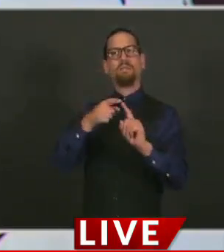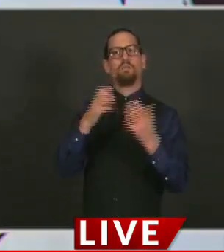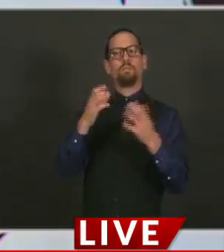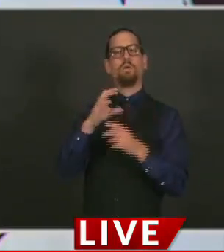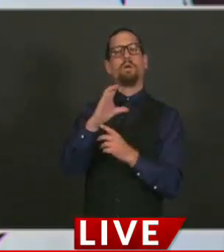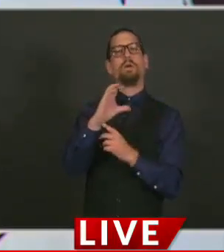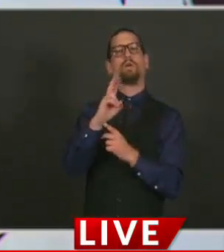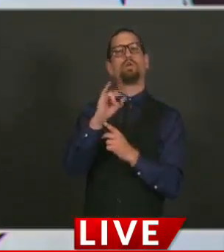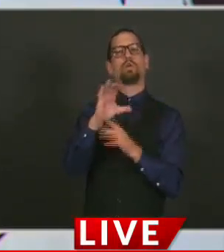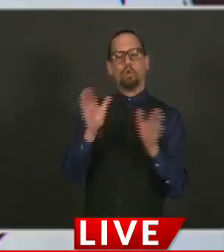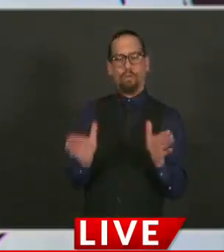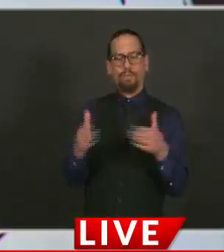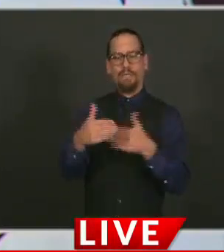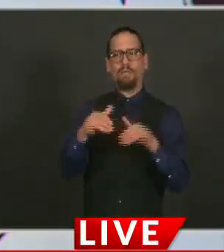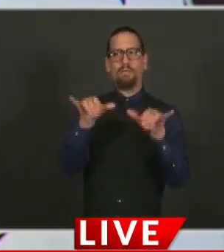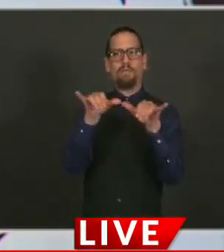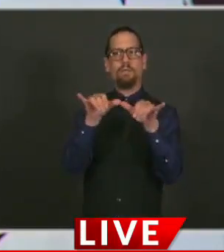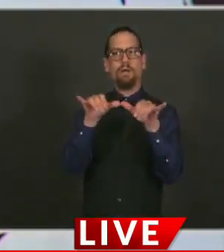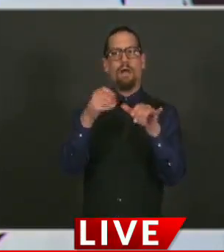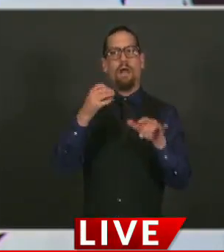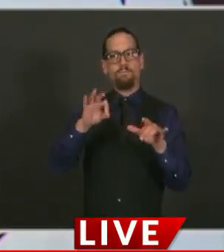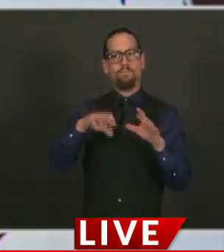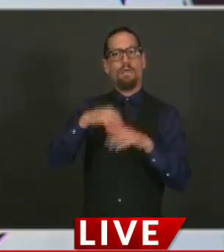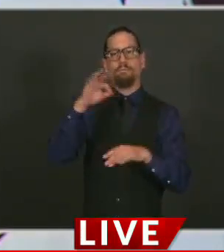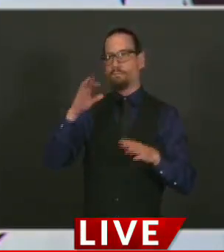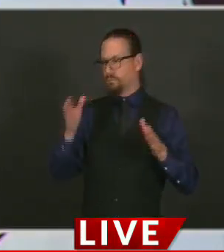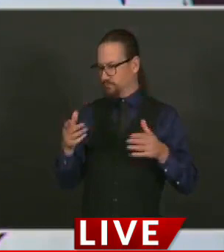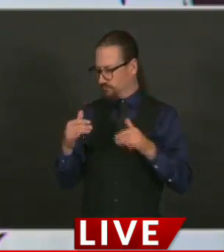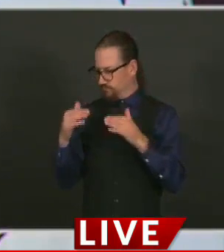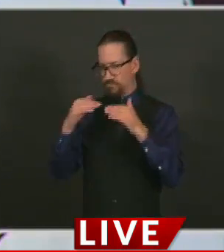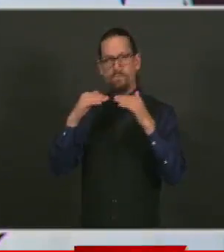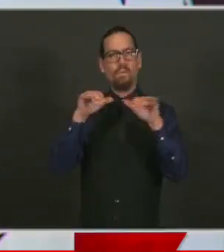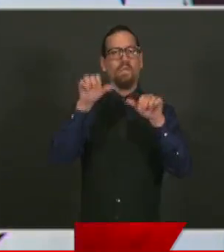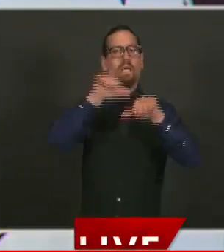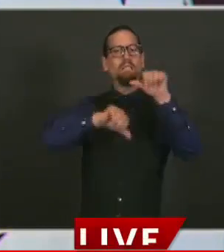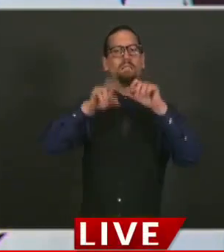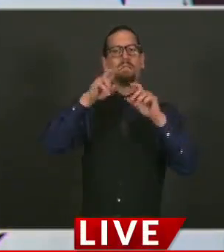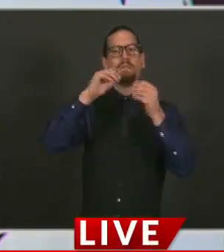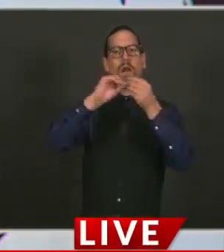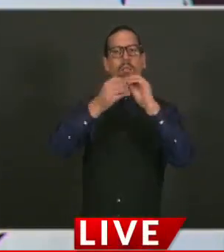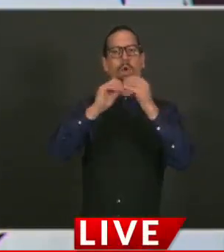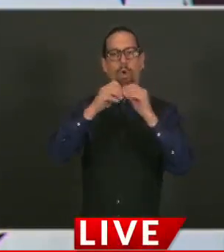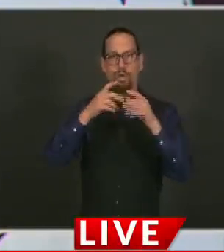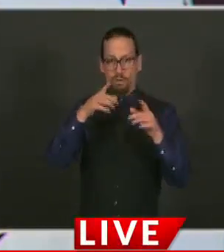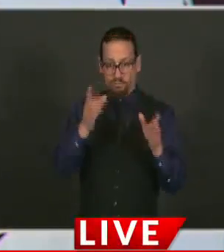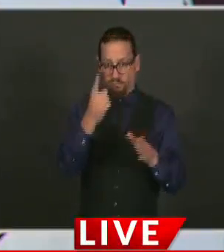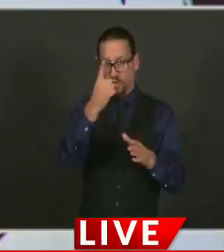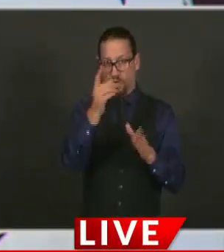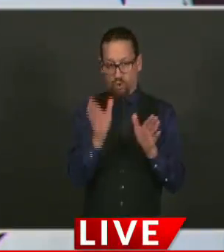QUESTION. THAT IS TO SAY, FIGURE OUT THE CUBIC VOLUME OF THAT BUS, HOMINY